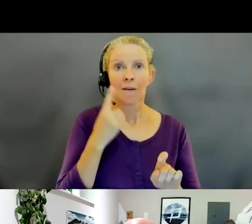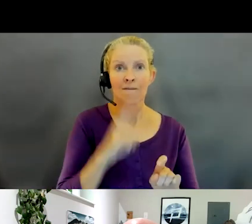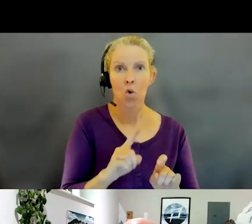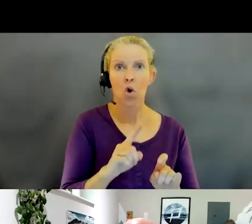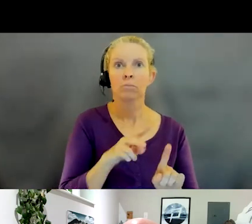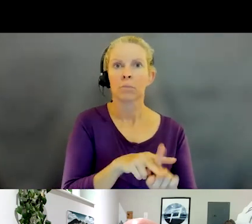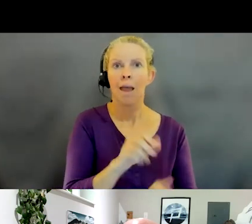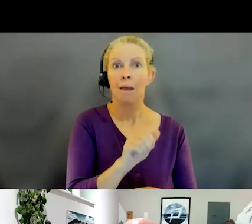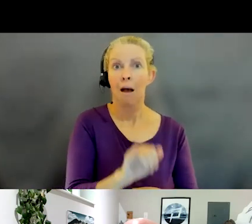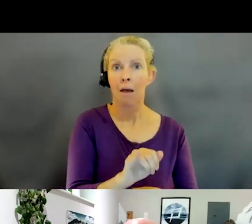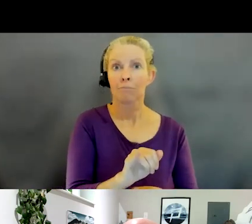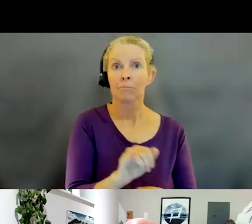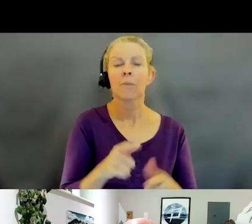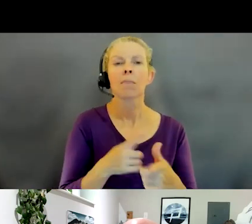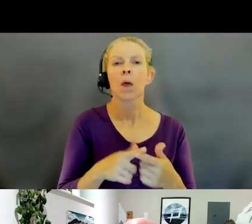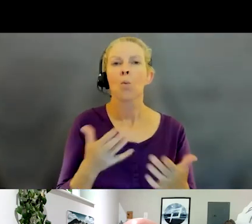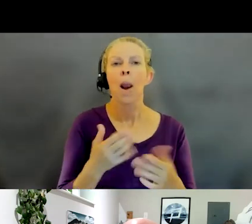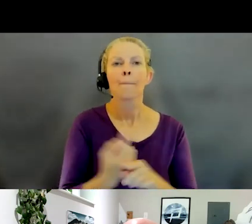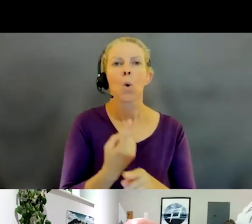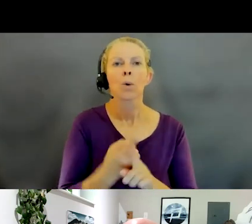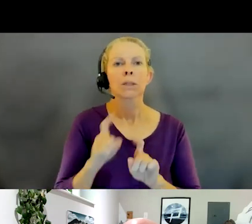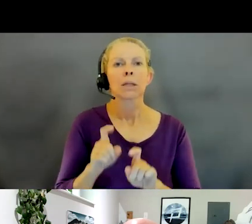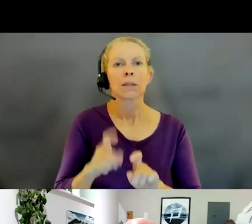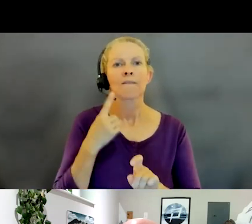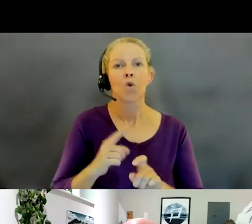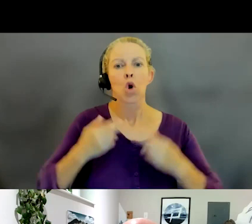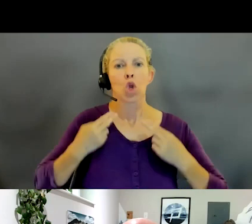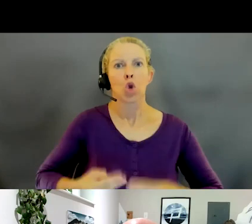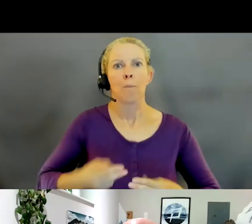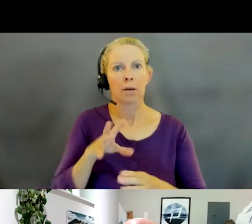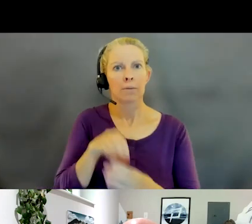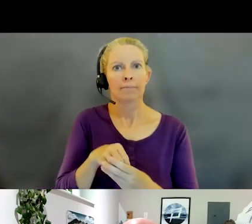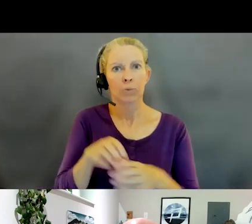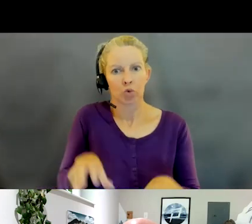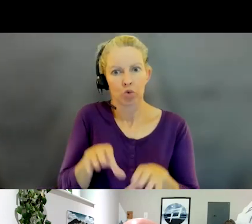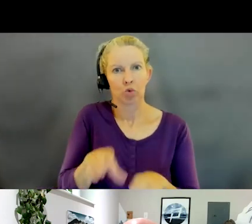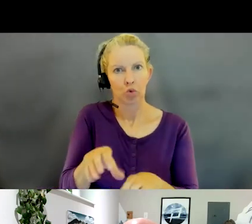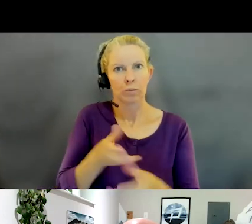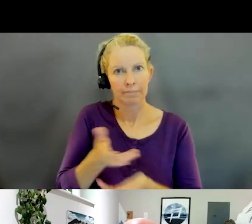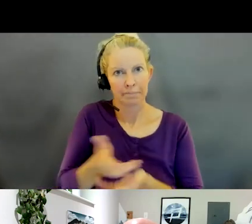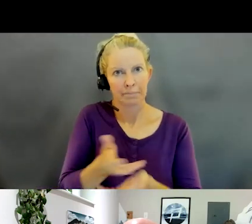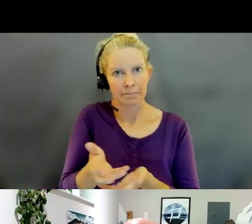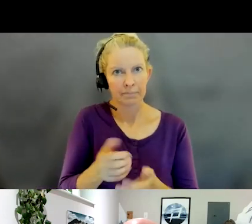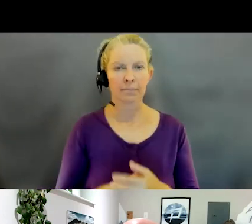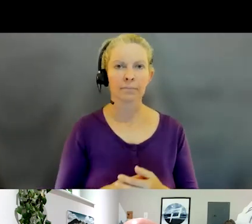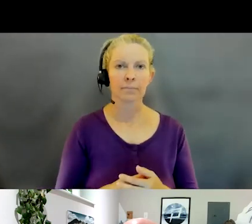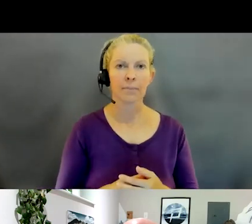AI to help us focus. We come experts, it might get to use more of our higher brain. Are y'all